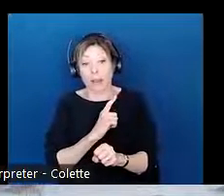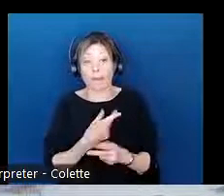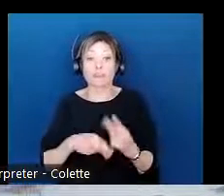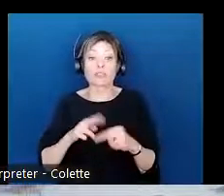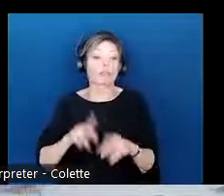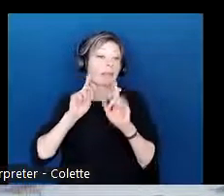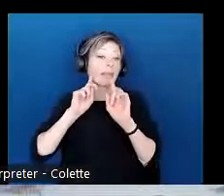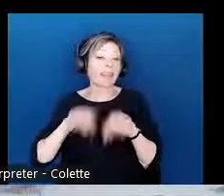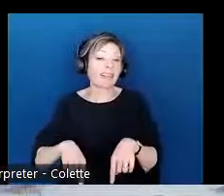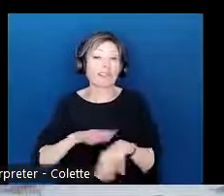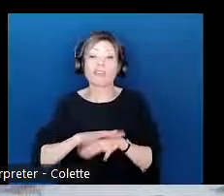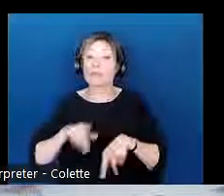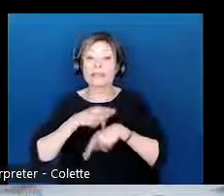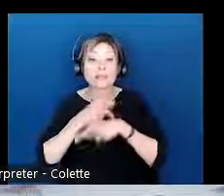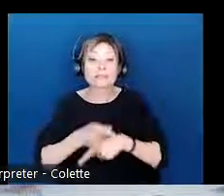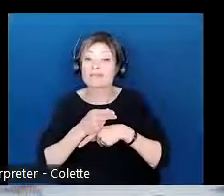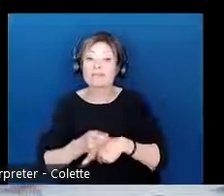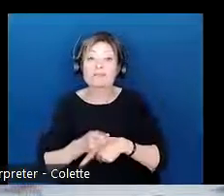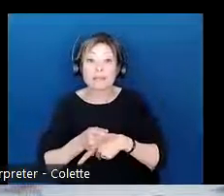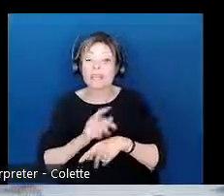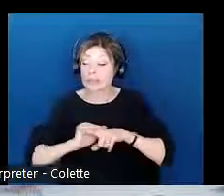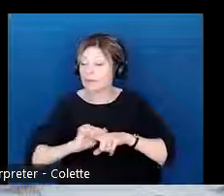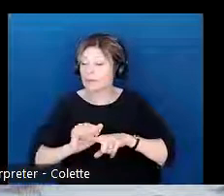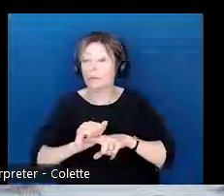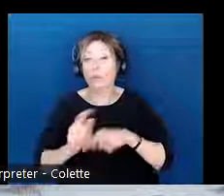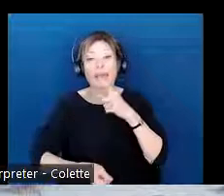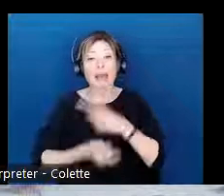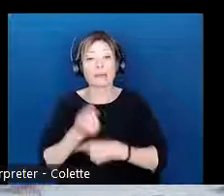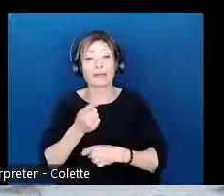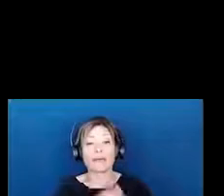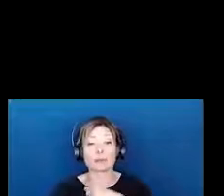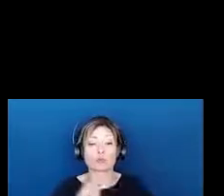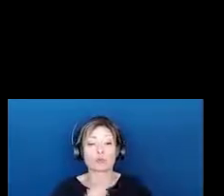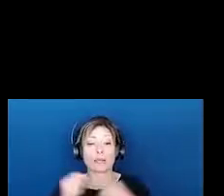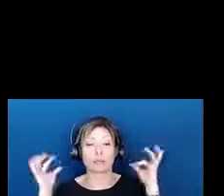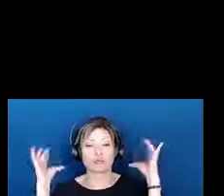conserve or restore it then it would eventually turn into secondary Woodland and scrub. So there